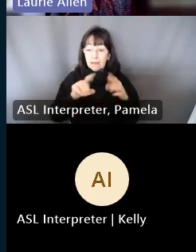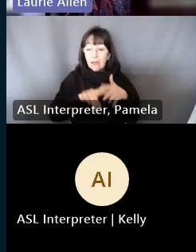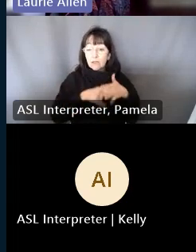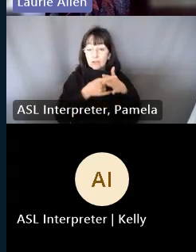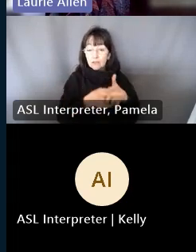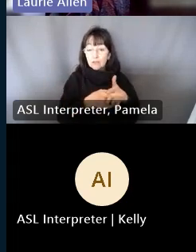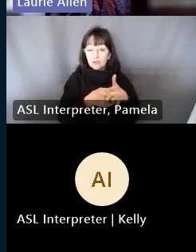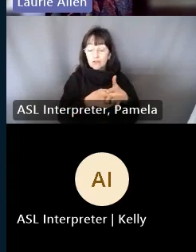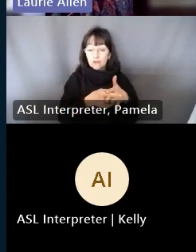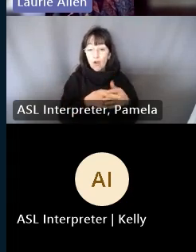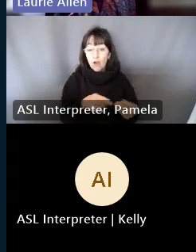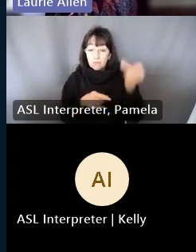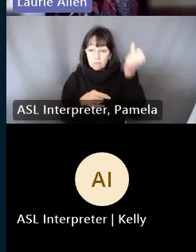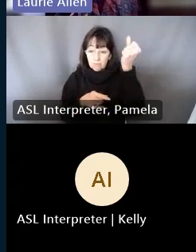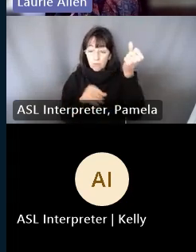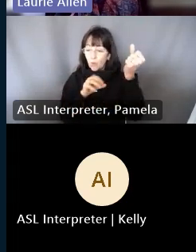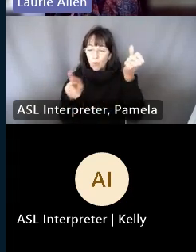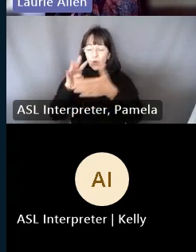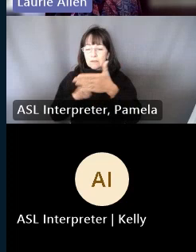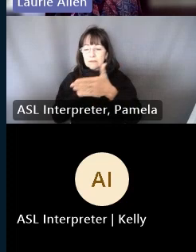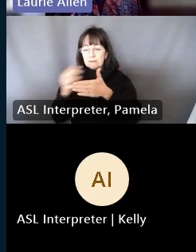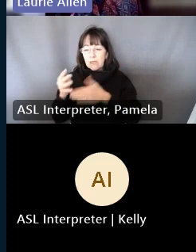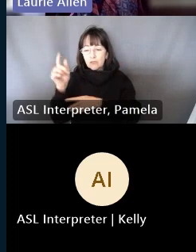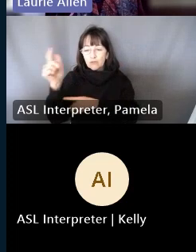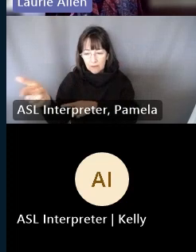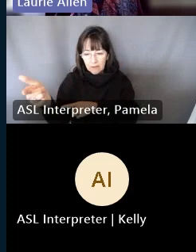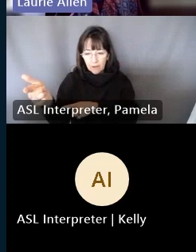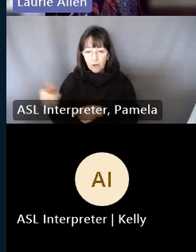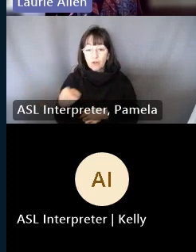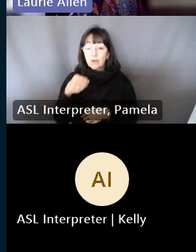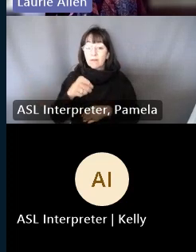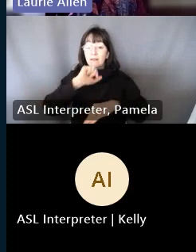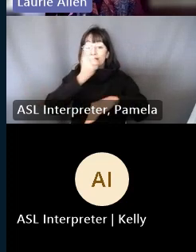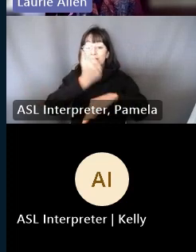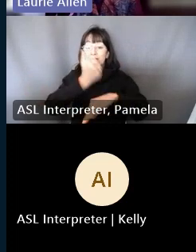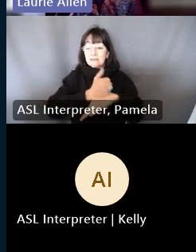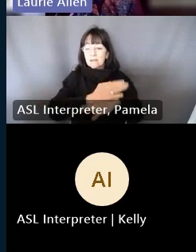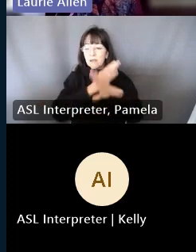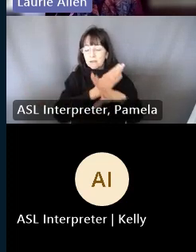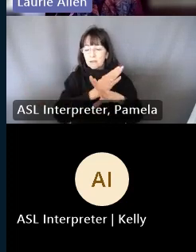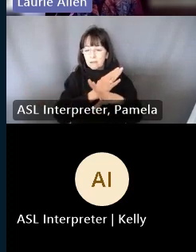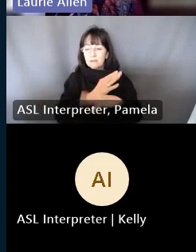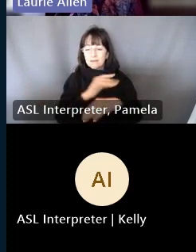or schedule one, and it basically puts us into Do Not Disturb. It mutes all of those disruptions we get all day, every day.